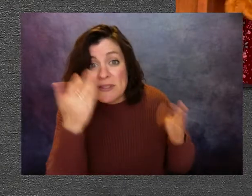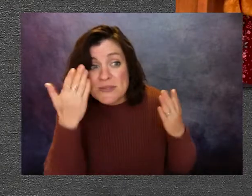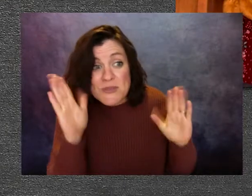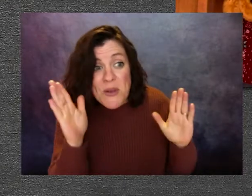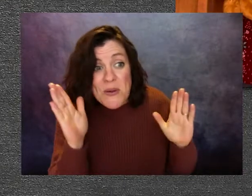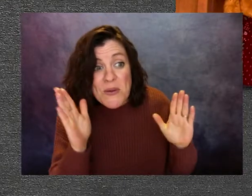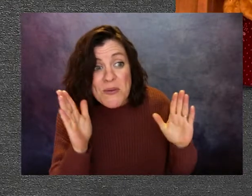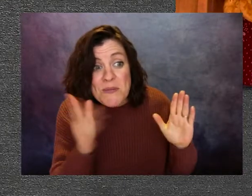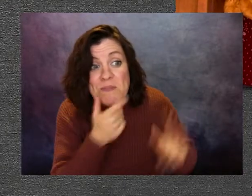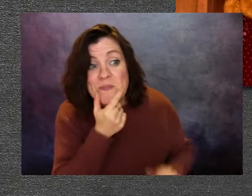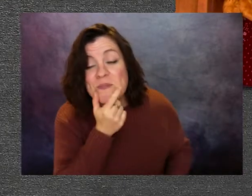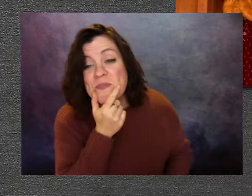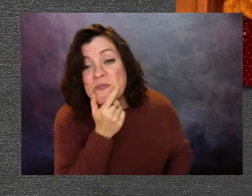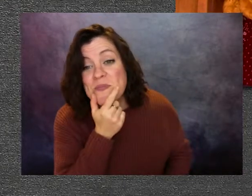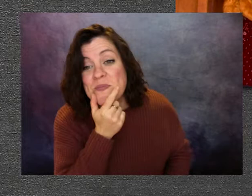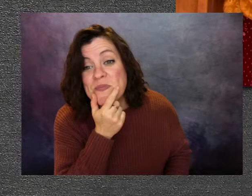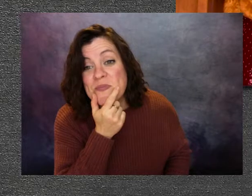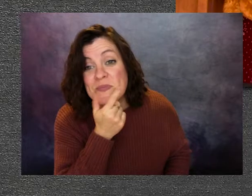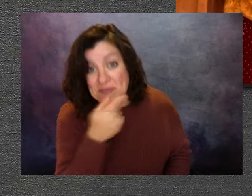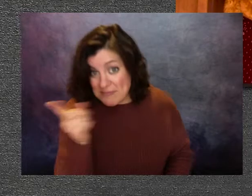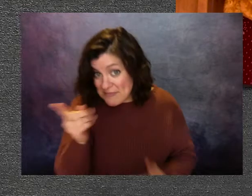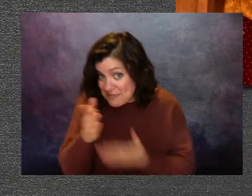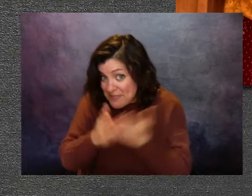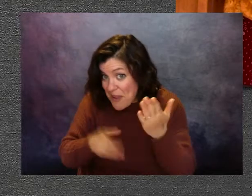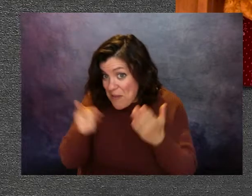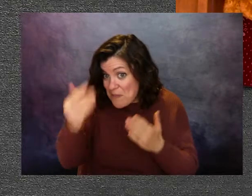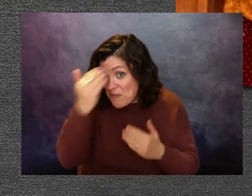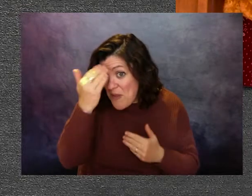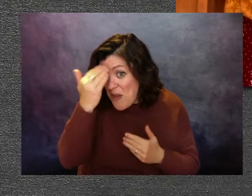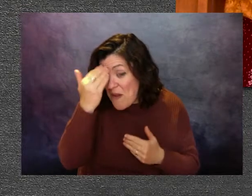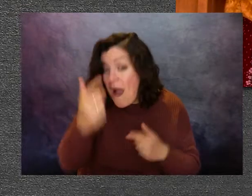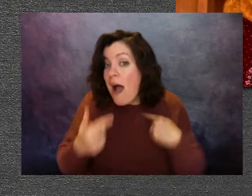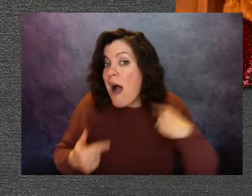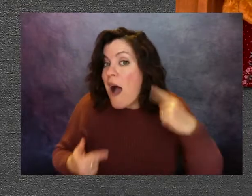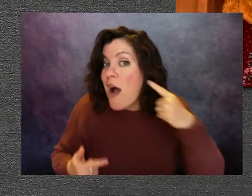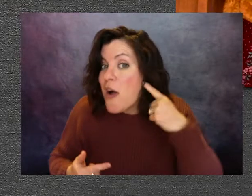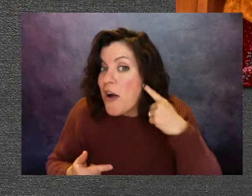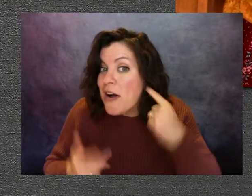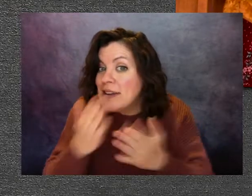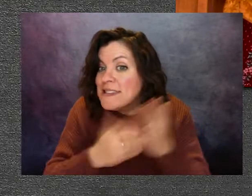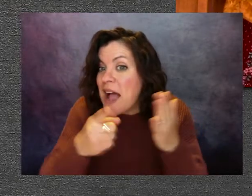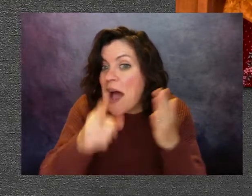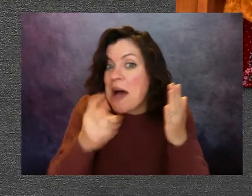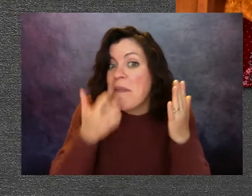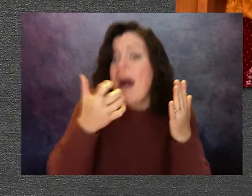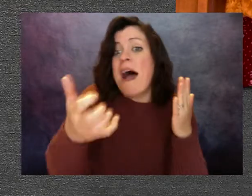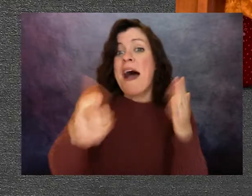What about you friends? Do you have an idea? I think I heard it. Did somebody guess police officer?